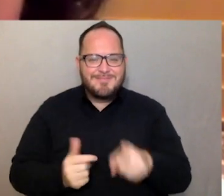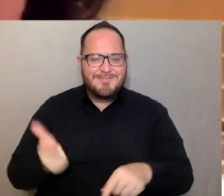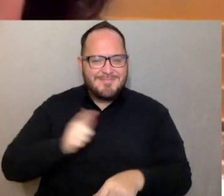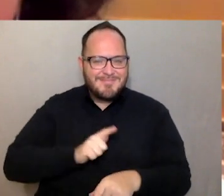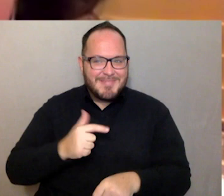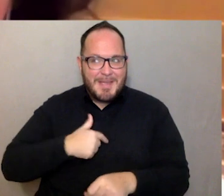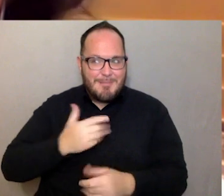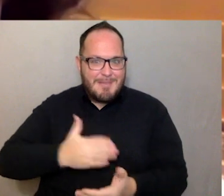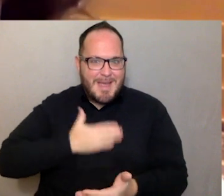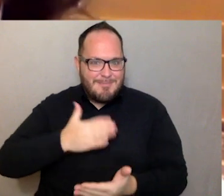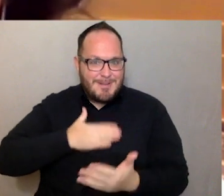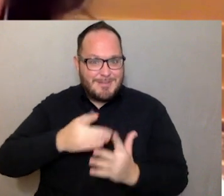WELL, I'M HAPPY TO START THAT CONVERSATION.